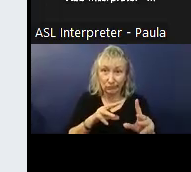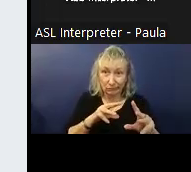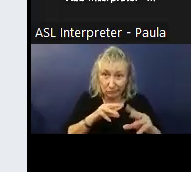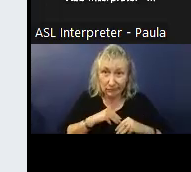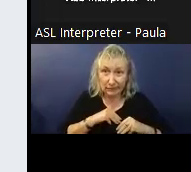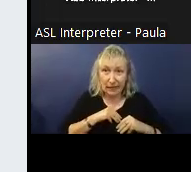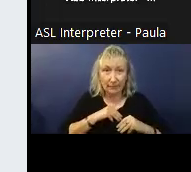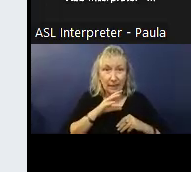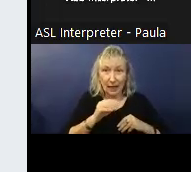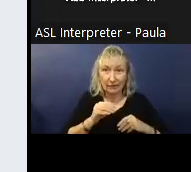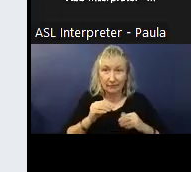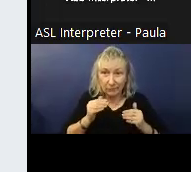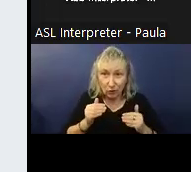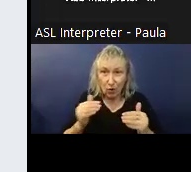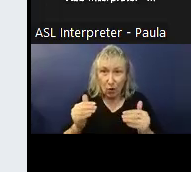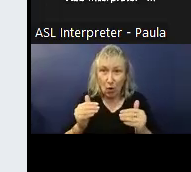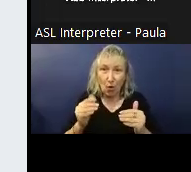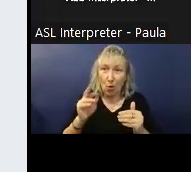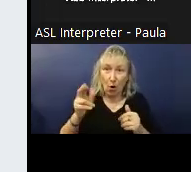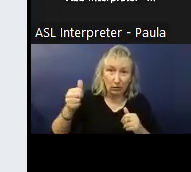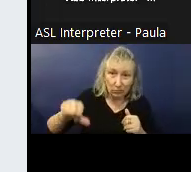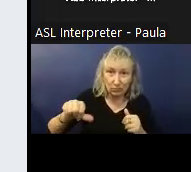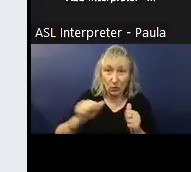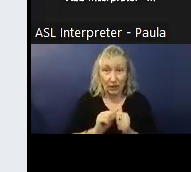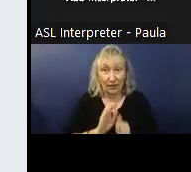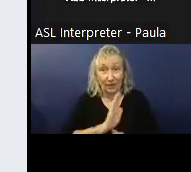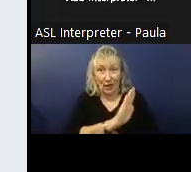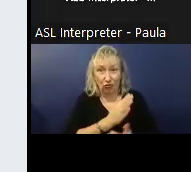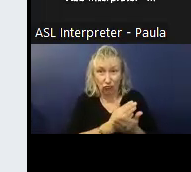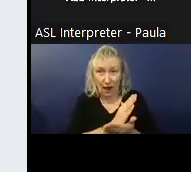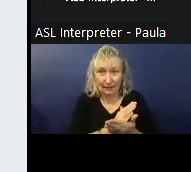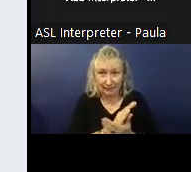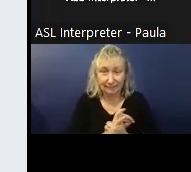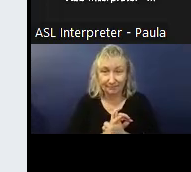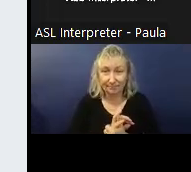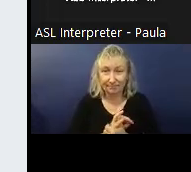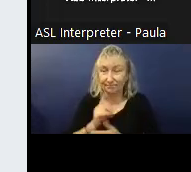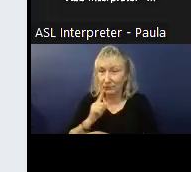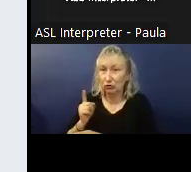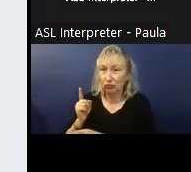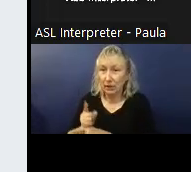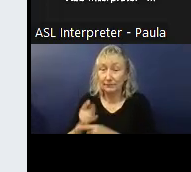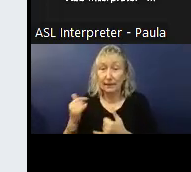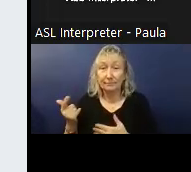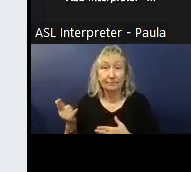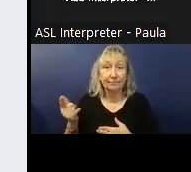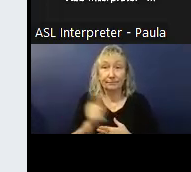All right, who was next? Susanna, we are on to Fred and then we'll talk to Alice. Well, maybe take Alice since you're on the